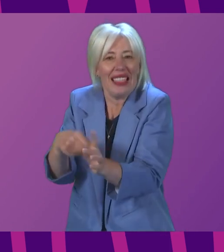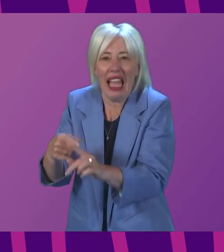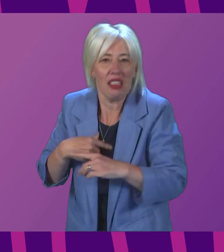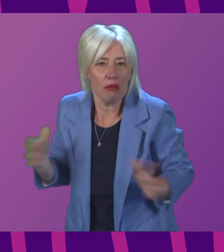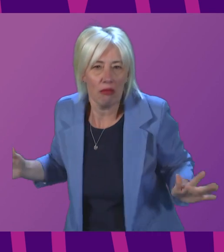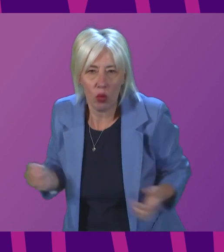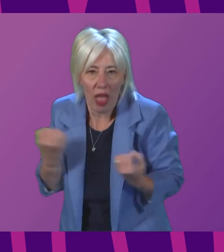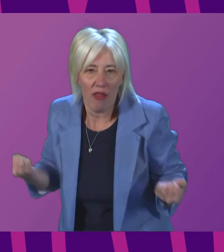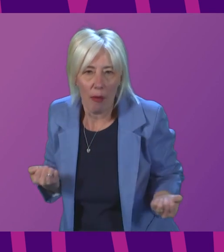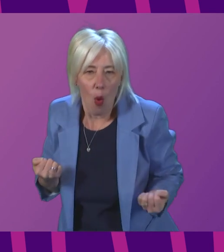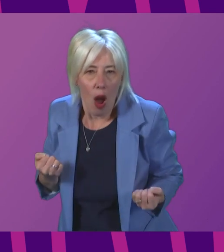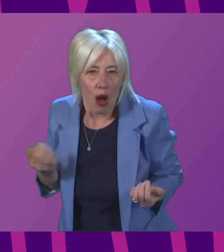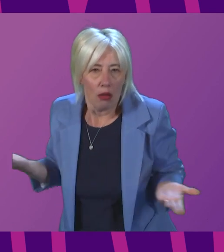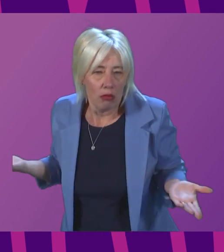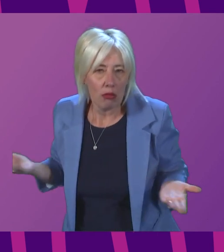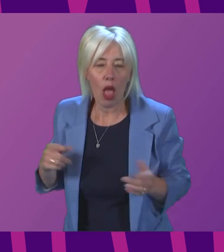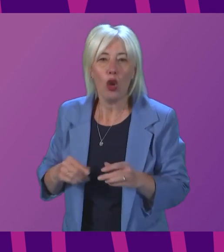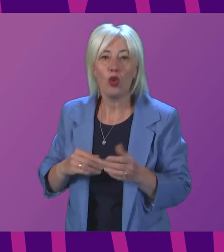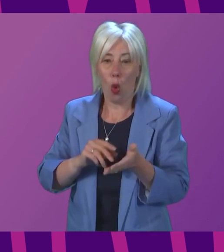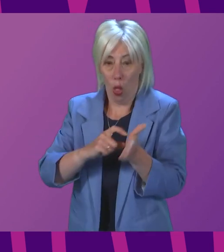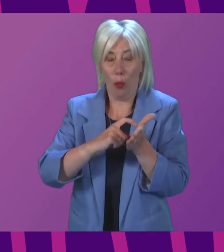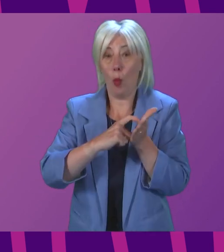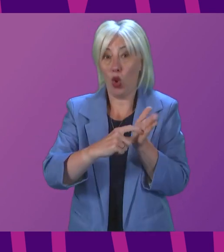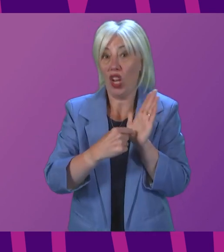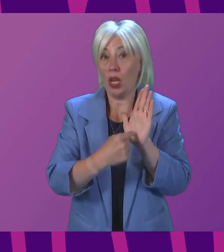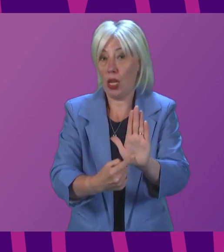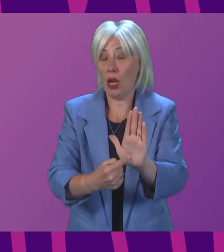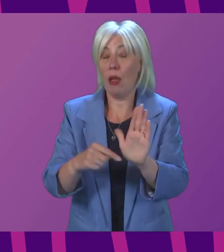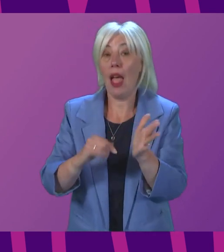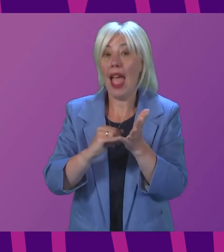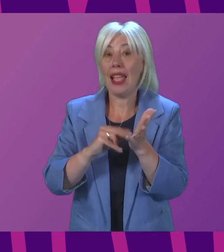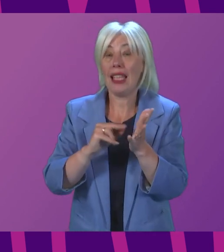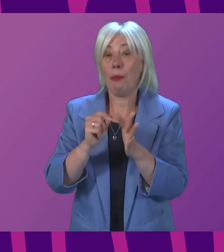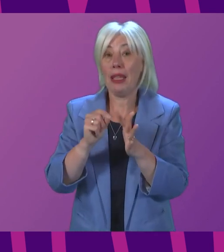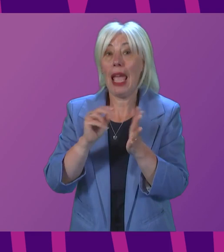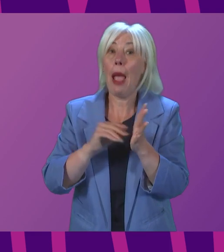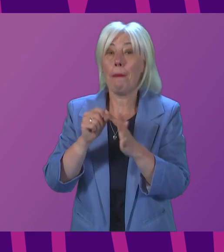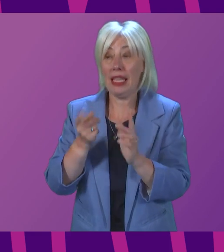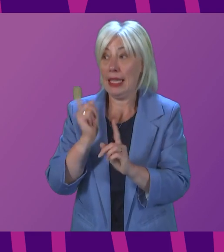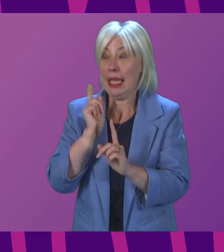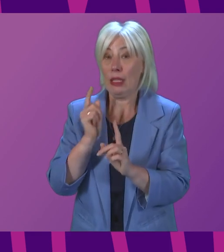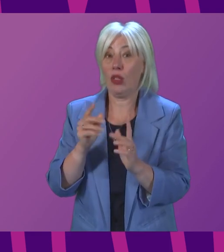Let me be clear: the motion tabled in the House of Commons yesterday by SNP MPs would include oil and gas companies.